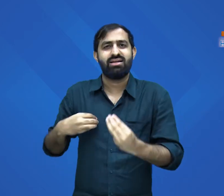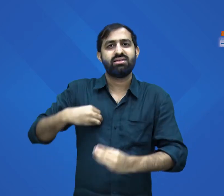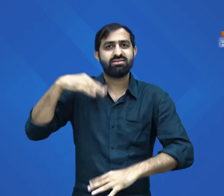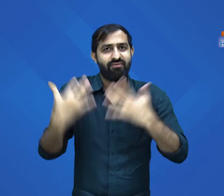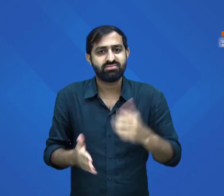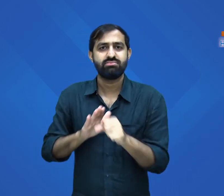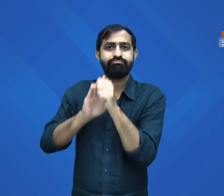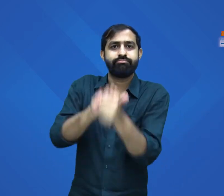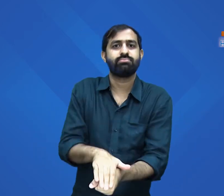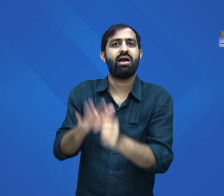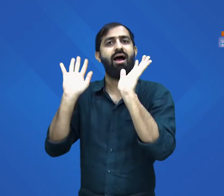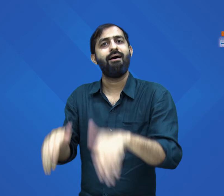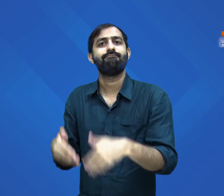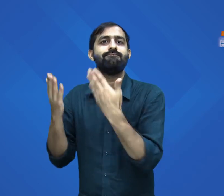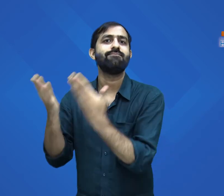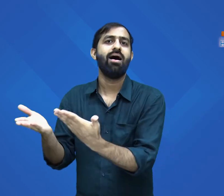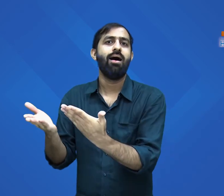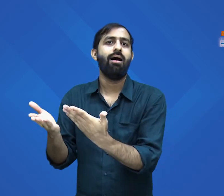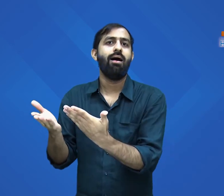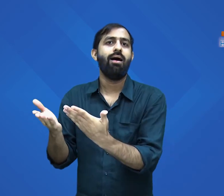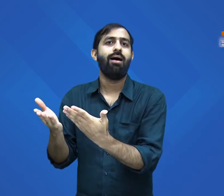This is how poor people faced exploitation by the rich people.